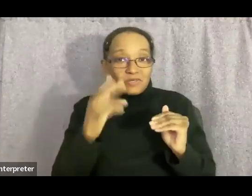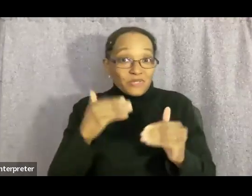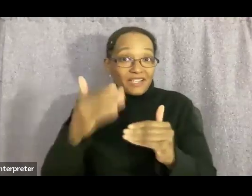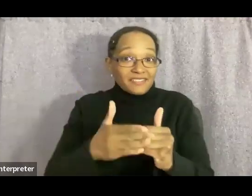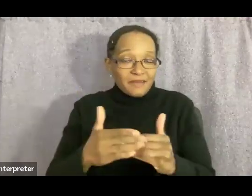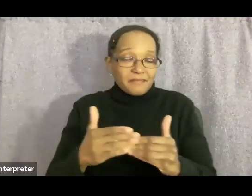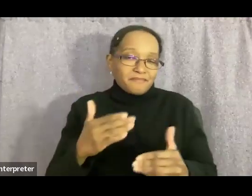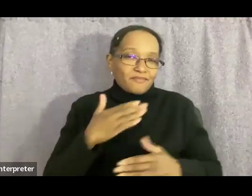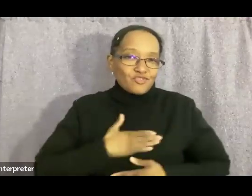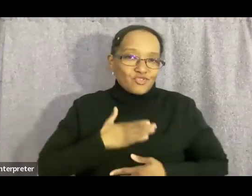Have a wonderful rest of your week.